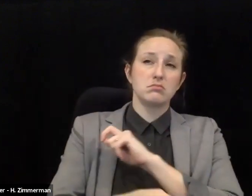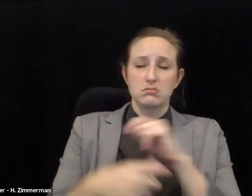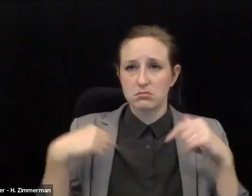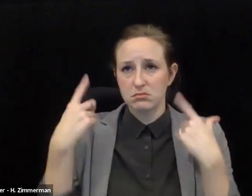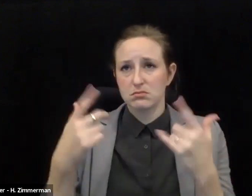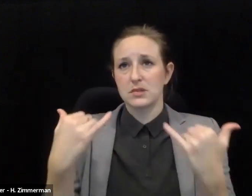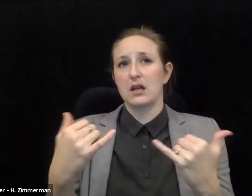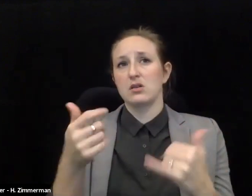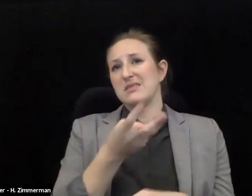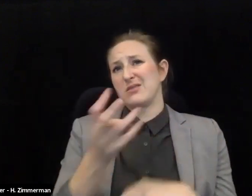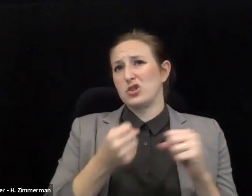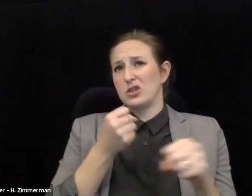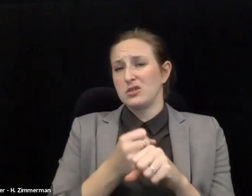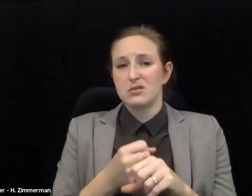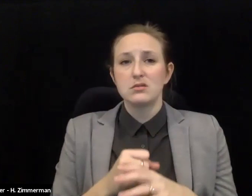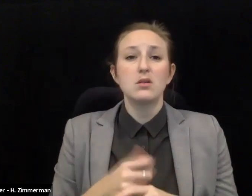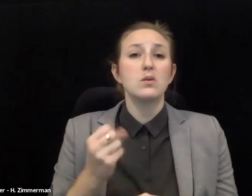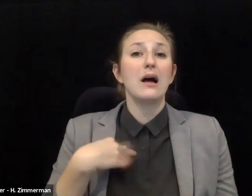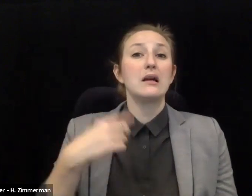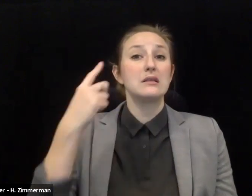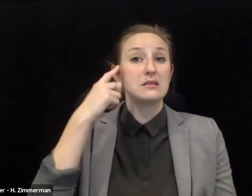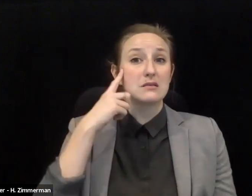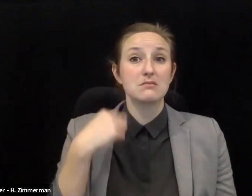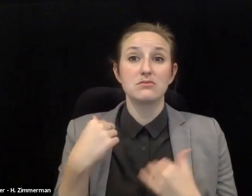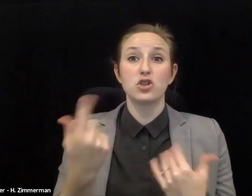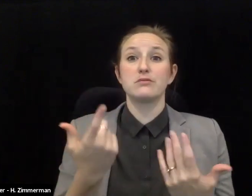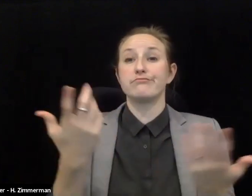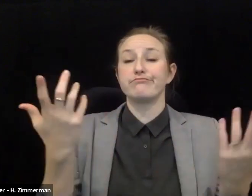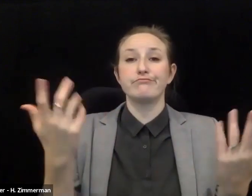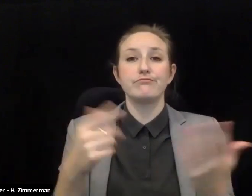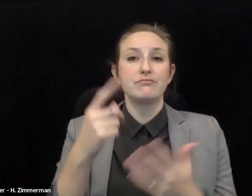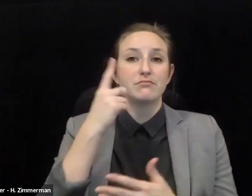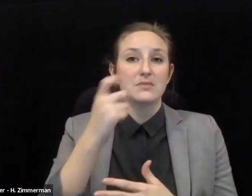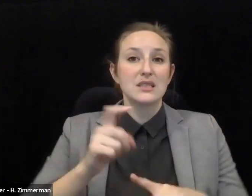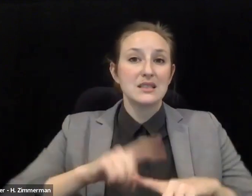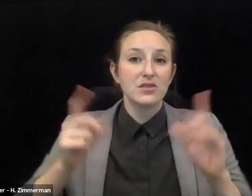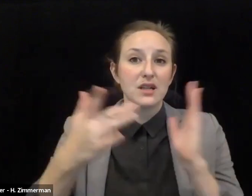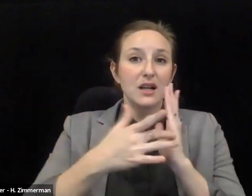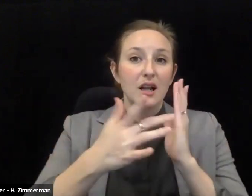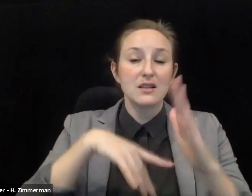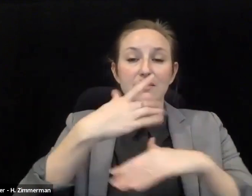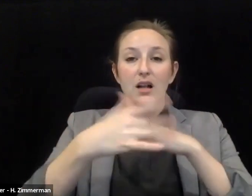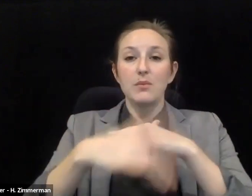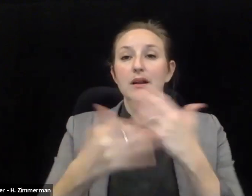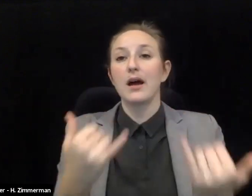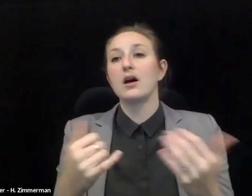several years. And so I think that there are just because of the different technologies that are available now whether it's kind of like